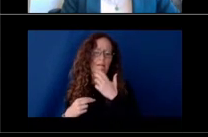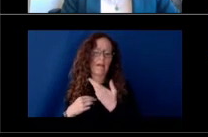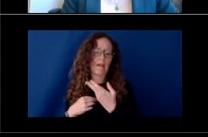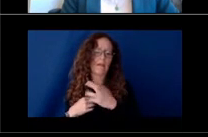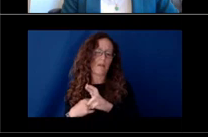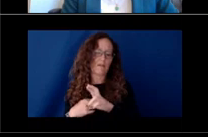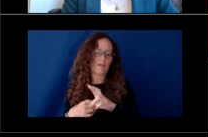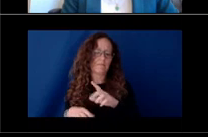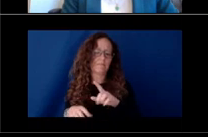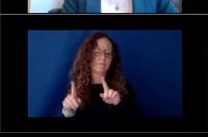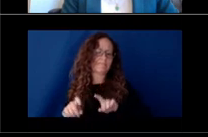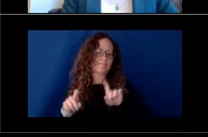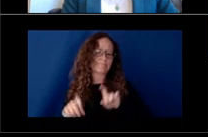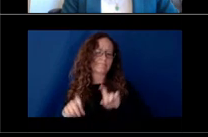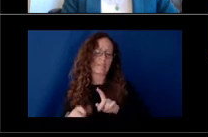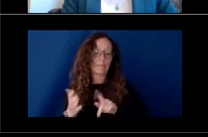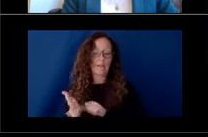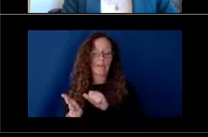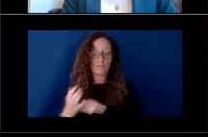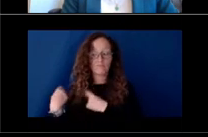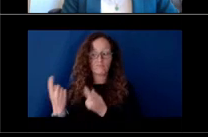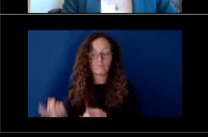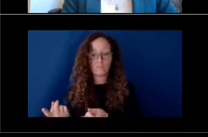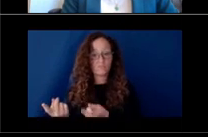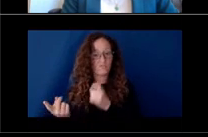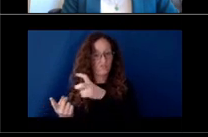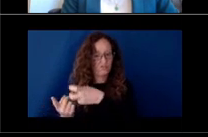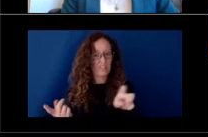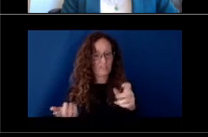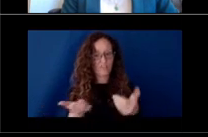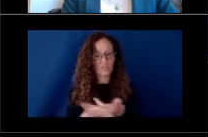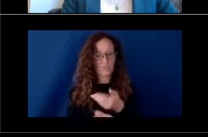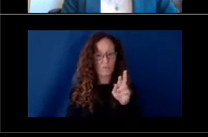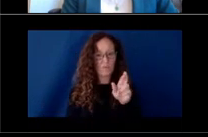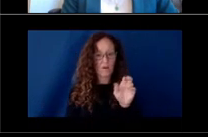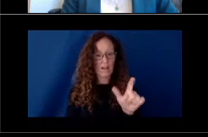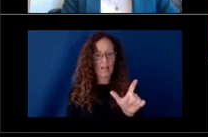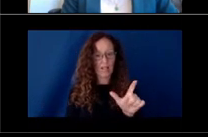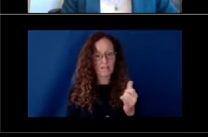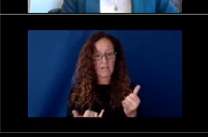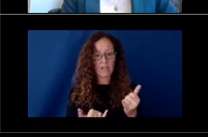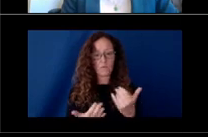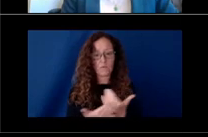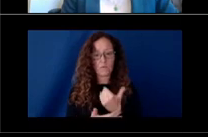on, they're asking, should we use the new URL that Kim shared? Can you comment on the Western